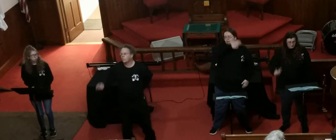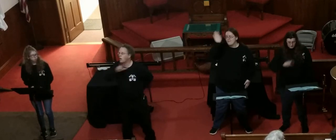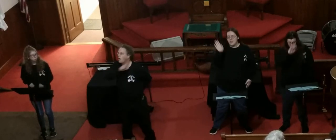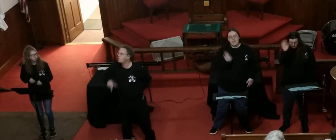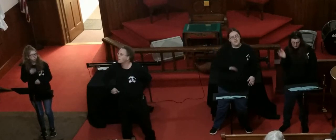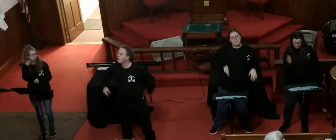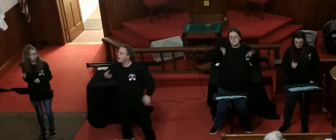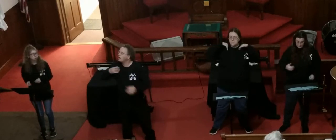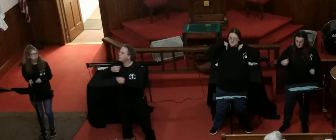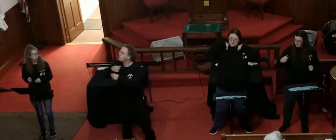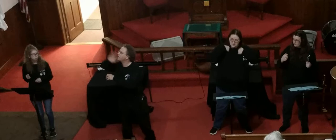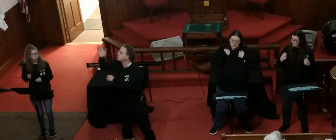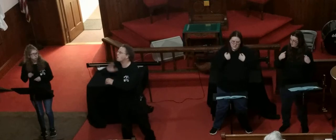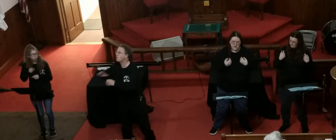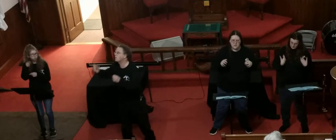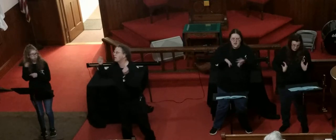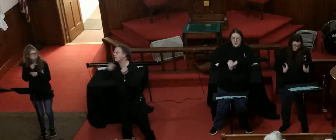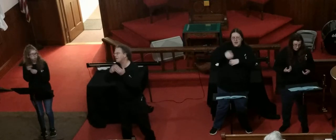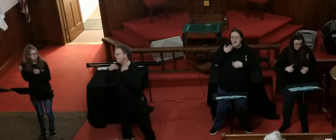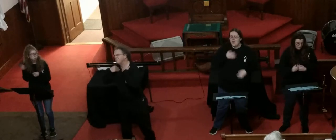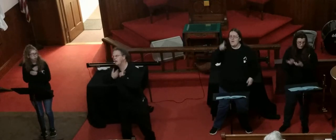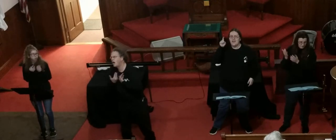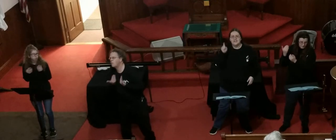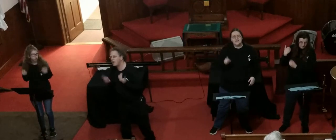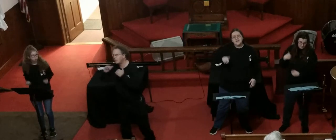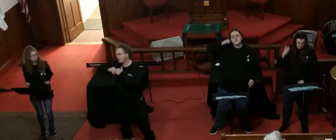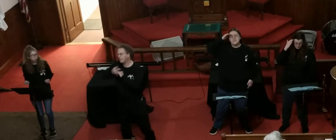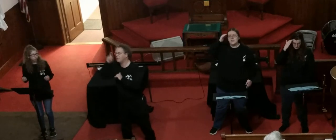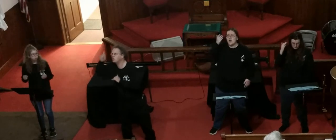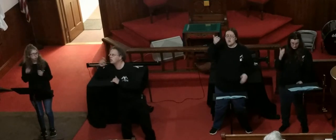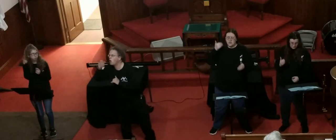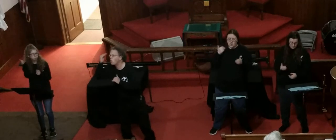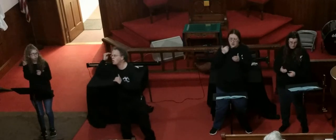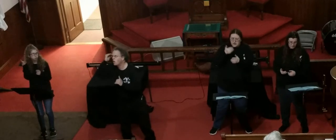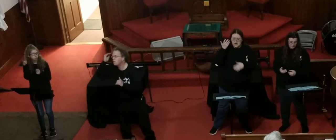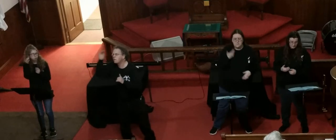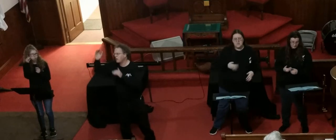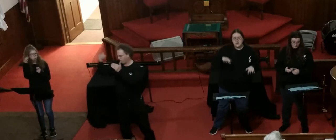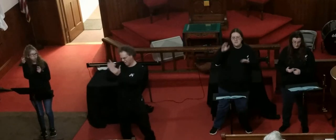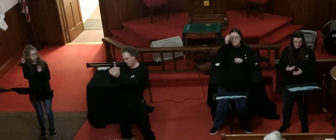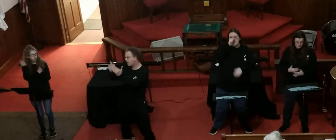Lord, I've never been so weary How I need to know You're near me